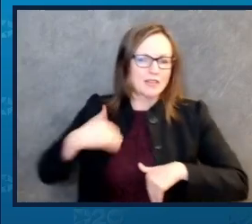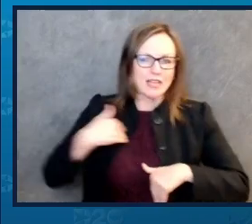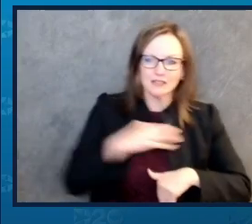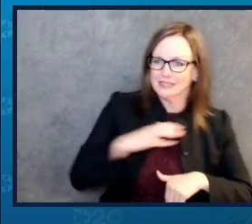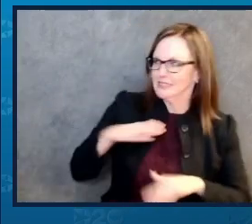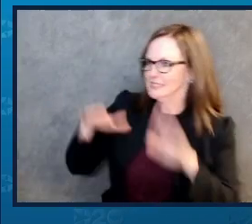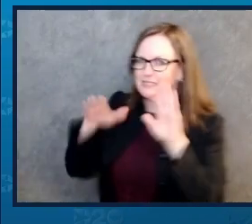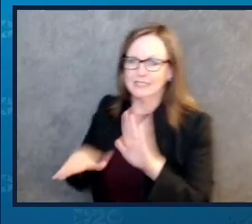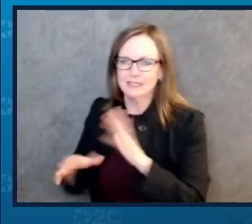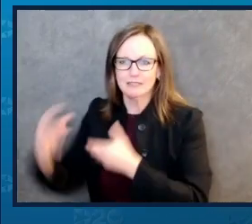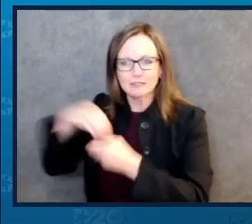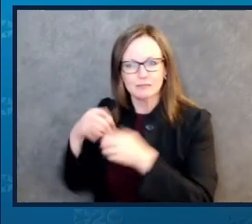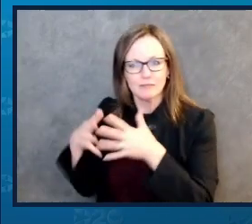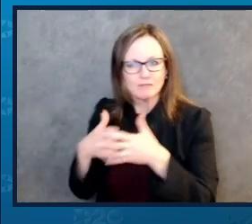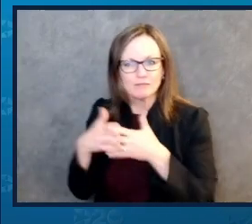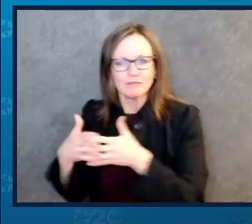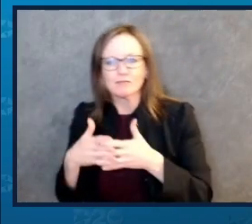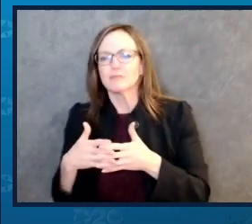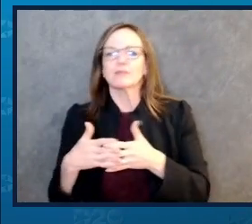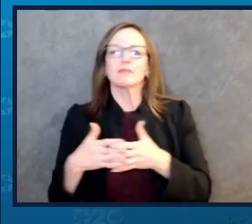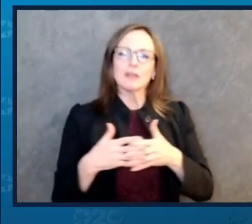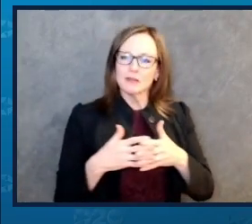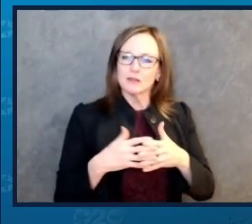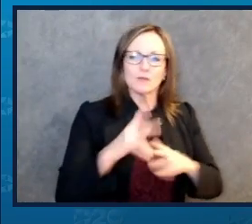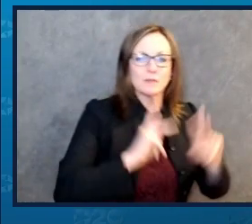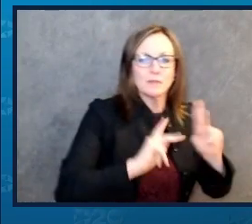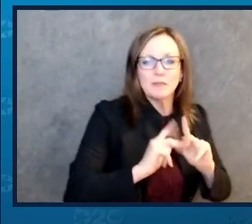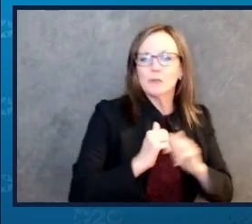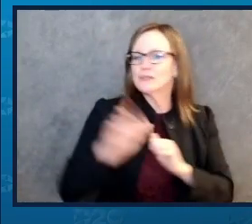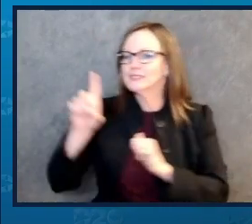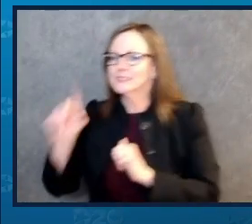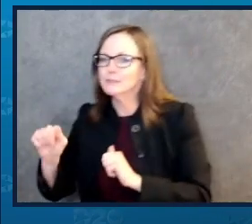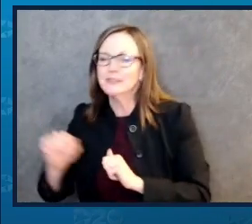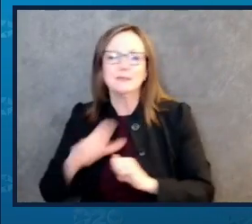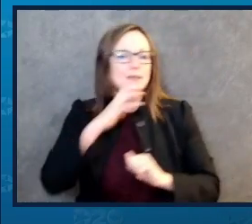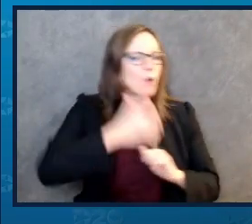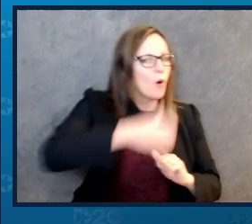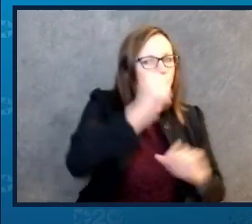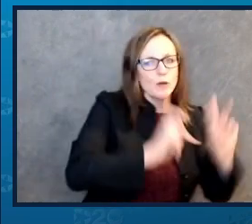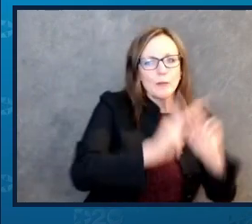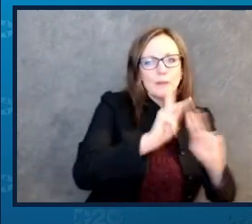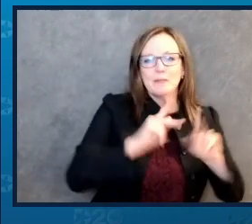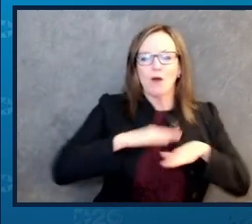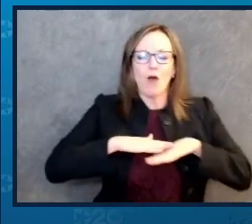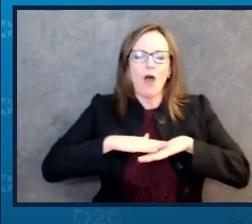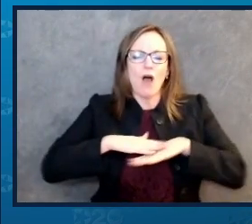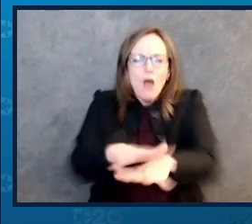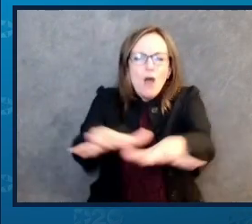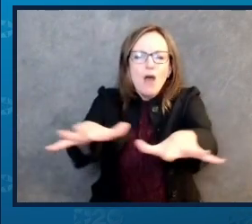PEOPLE DISABLED PEOPLE, OLD PEOPLE, ALL OF THE AMERICA.